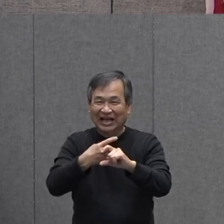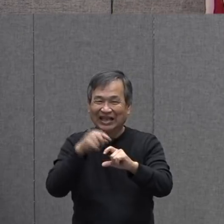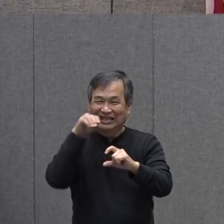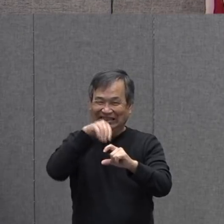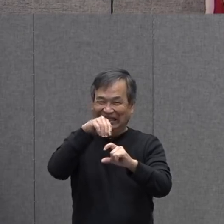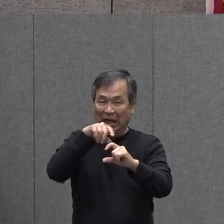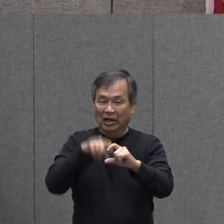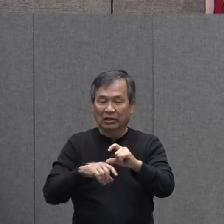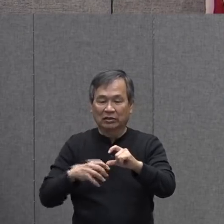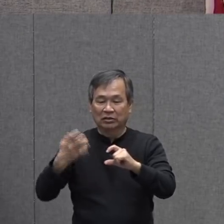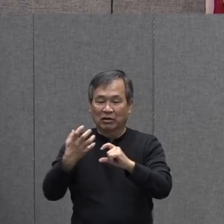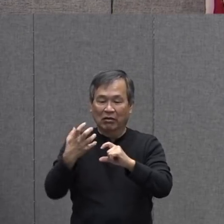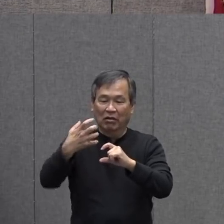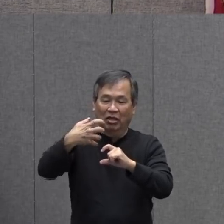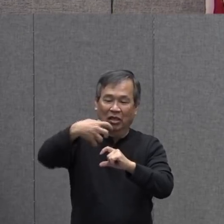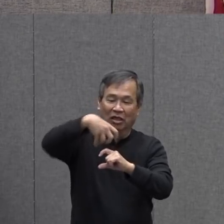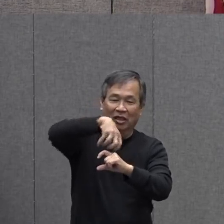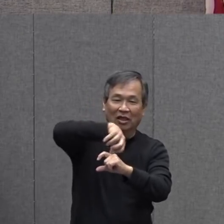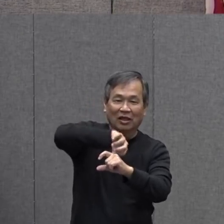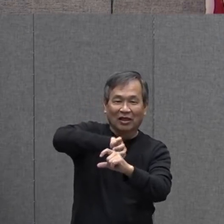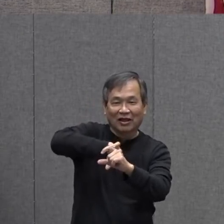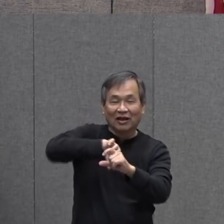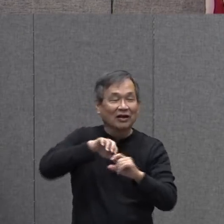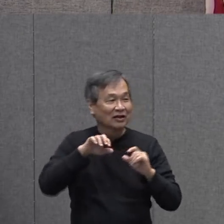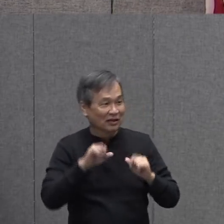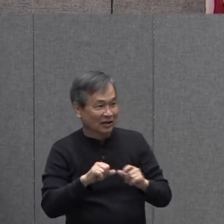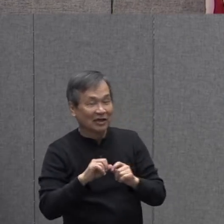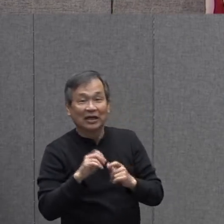and it is attaching to a screw.